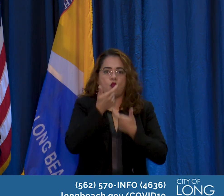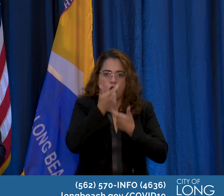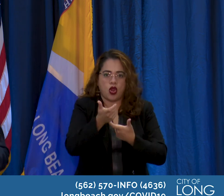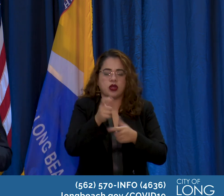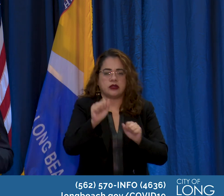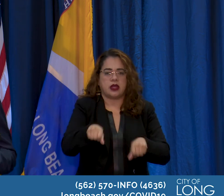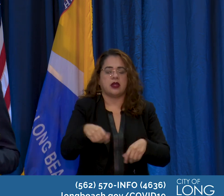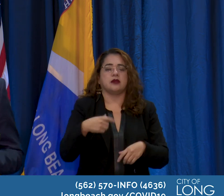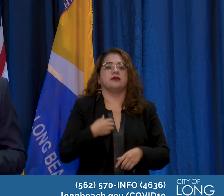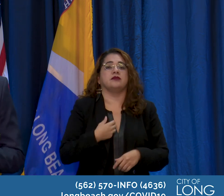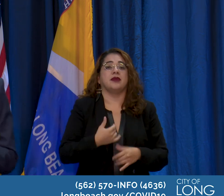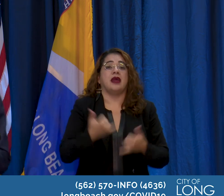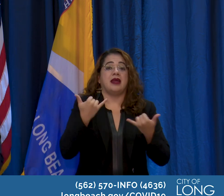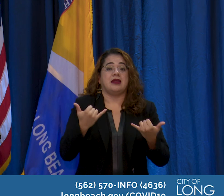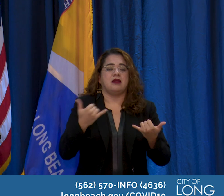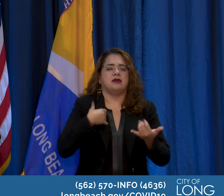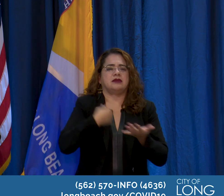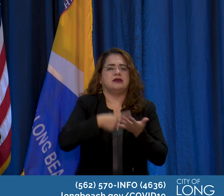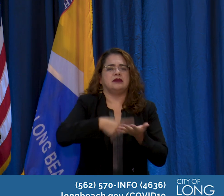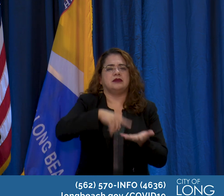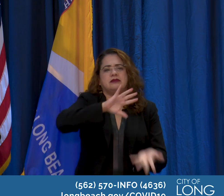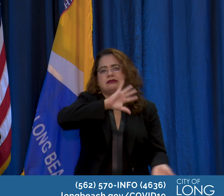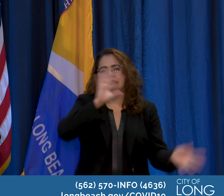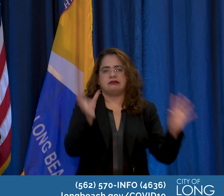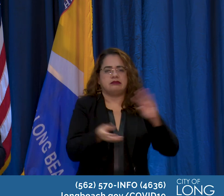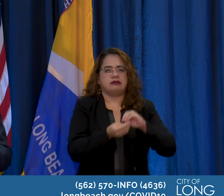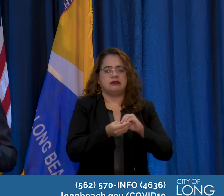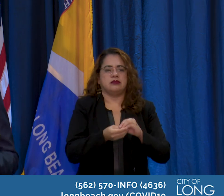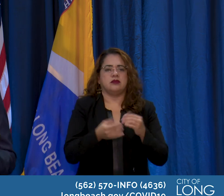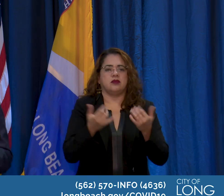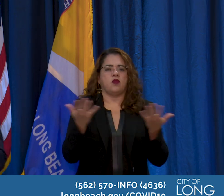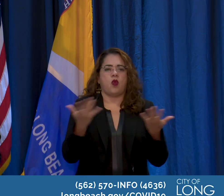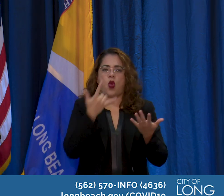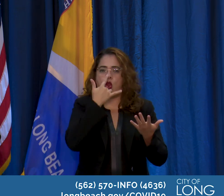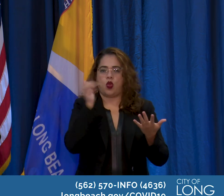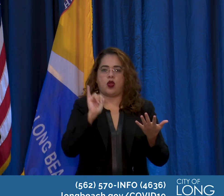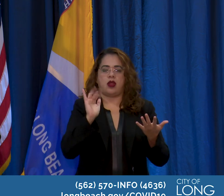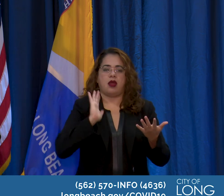of where we are and then go over some data and then I'm going to turn over to Sandy so